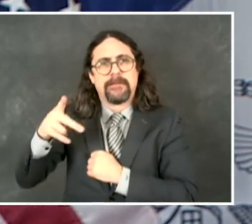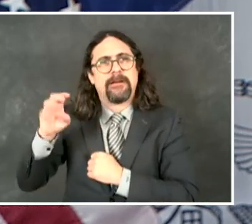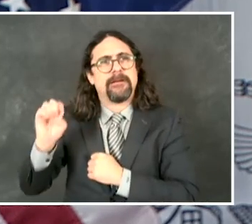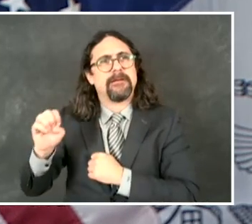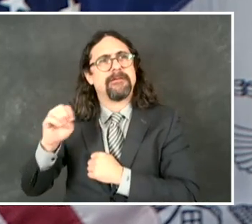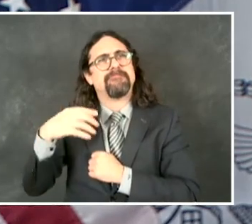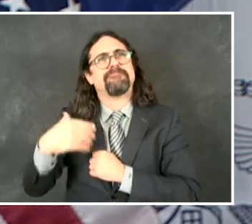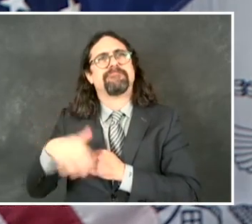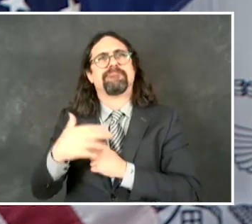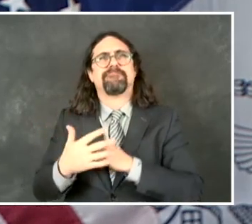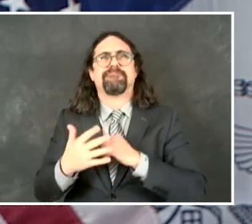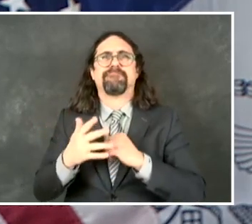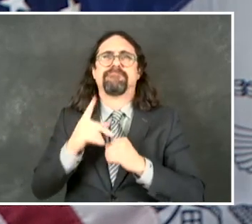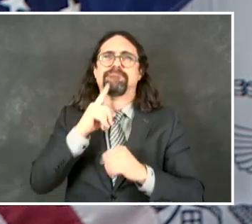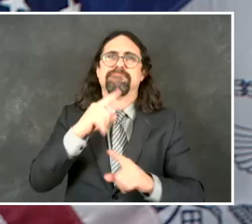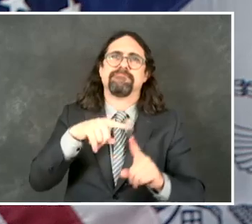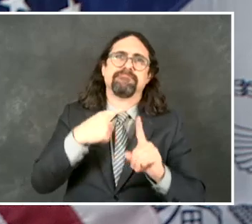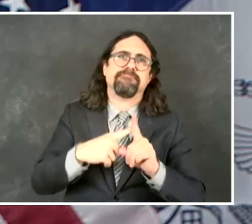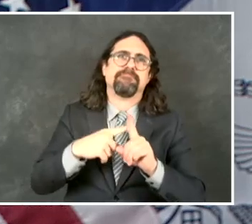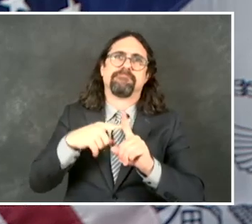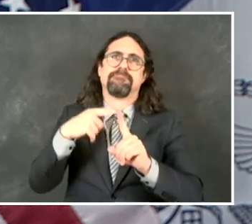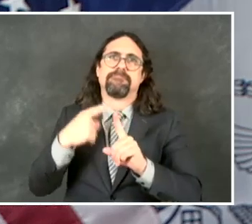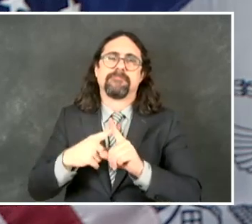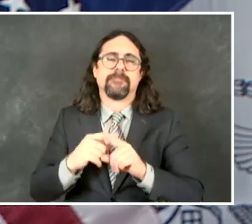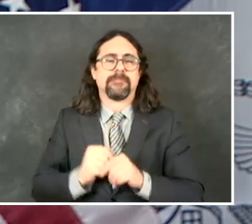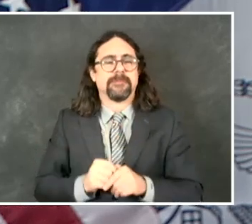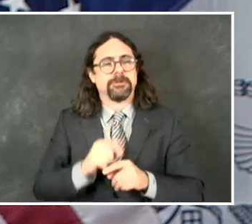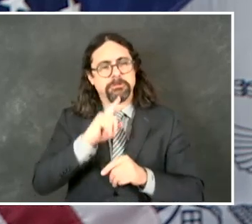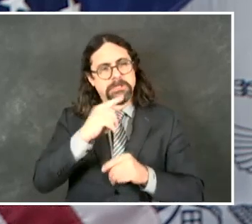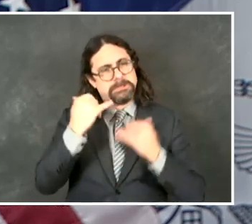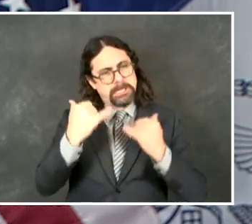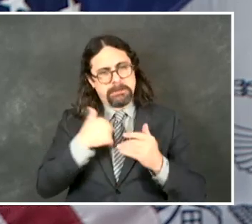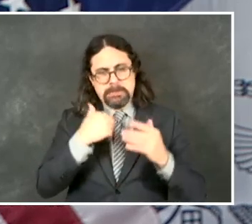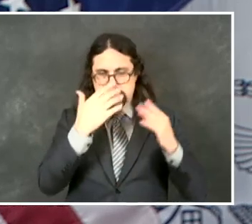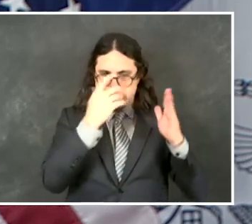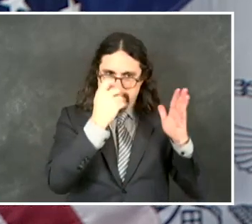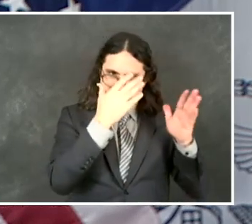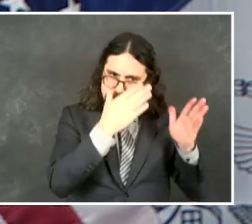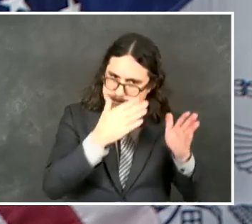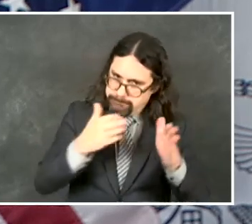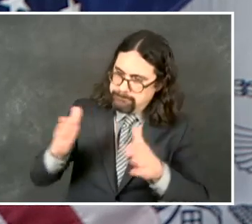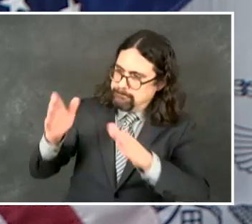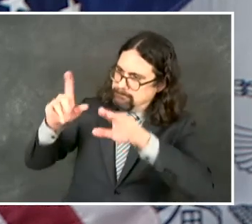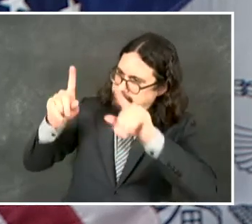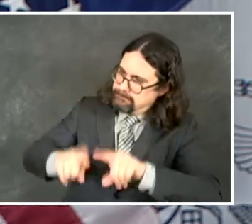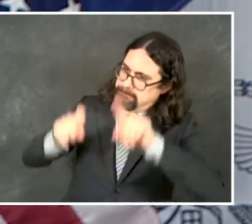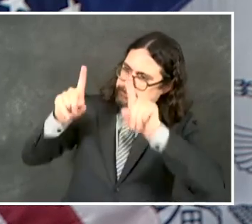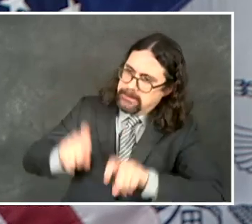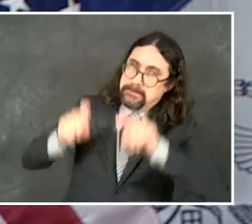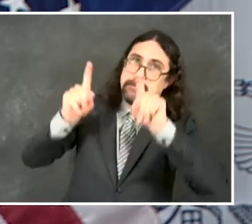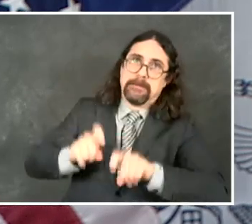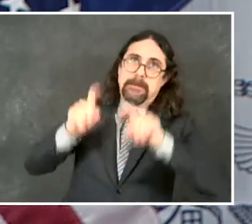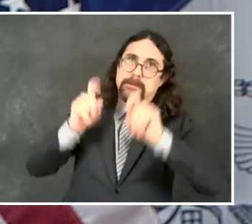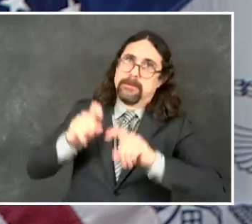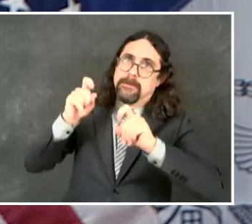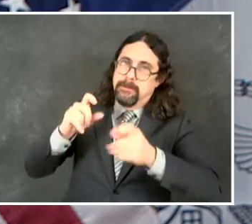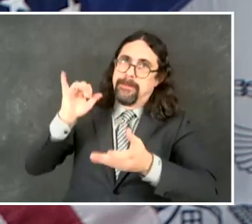IS TO TEST AS MANY PEOPLE AS POSSIBLE, TSHI IS ANOTHER STEP TOWARDS THAT. ANOTHER GOOD WAY TO START THE WEEK